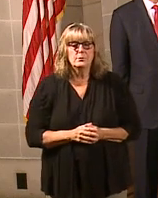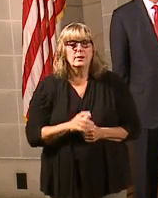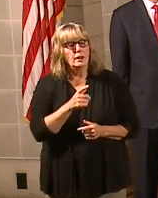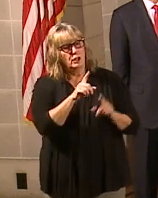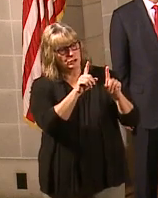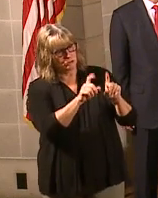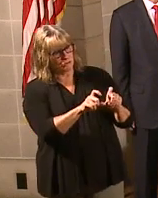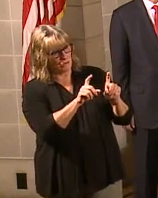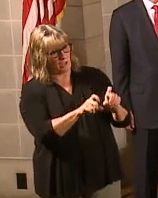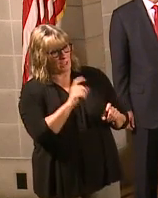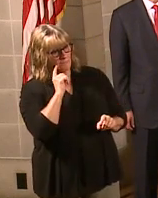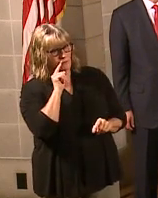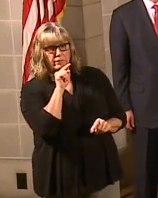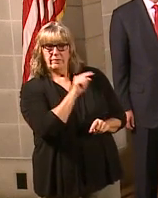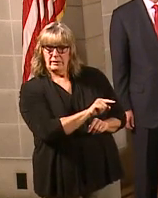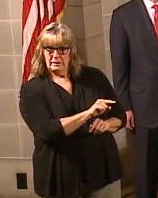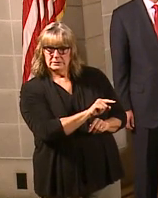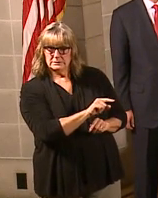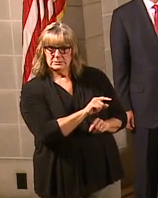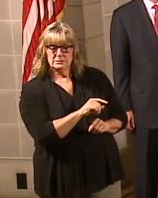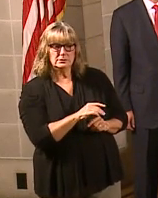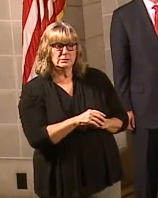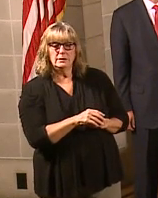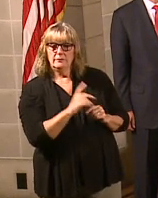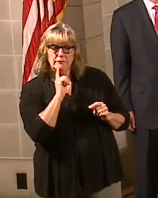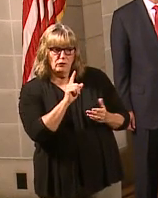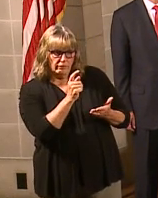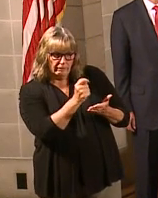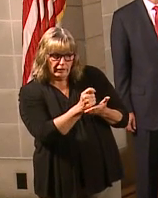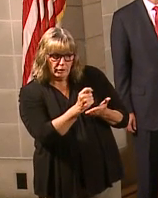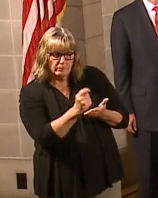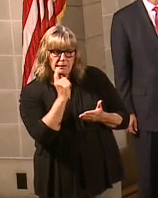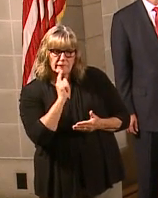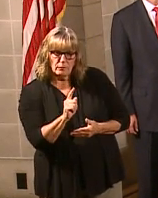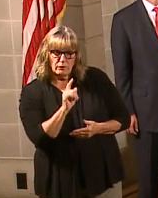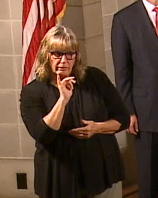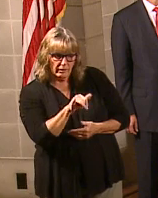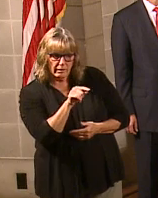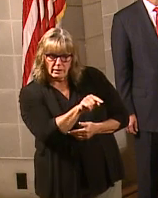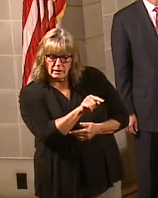IS INDICATED FOR THIS UNDER